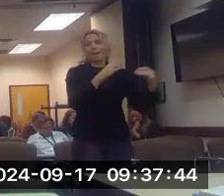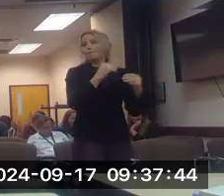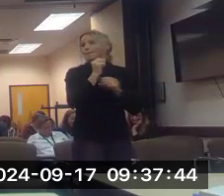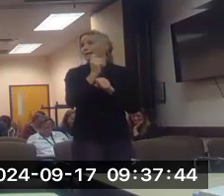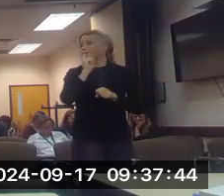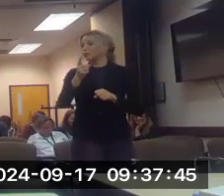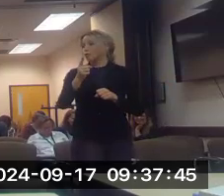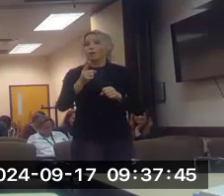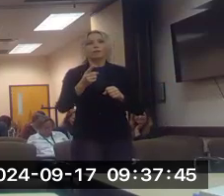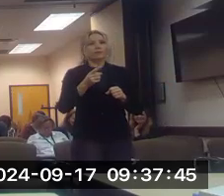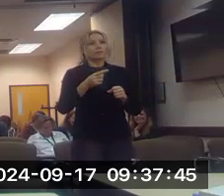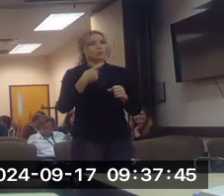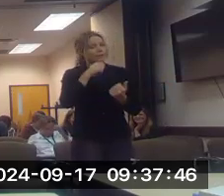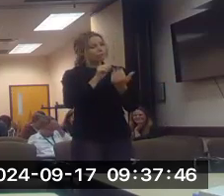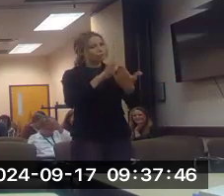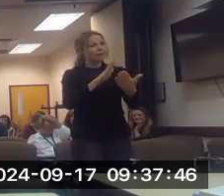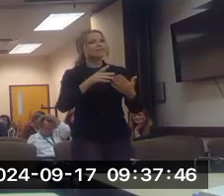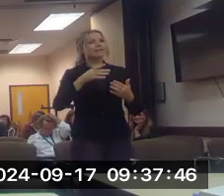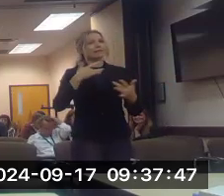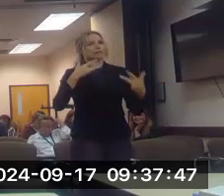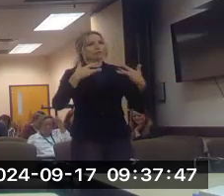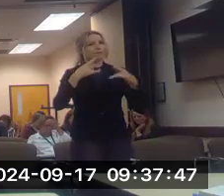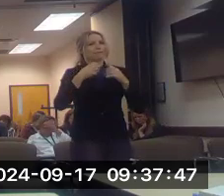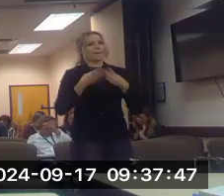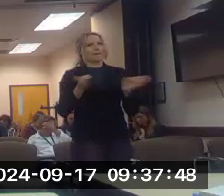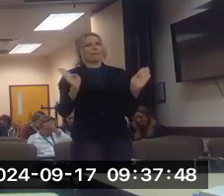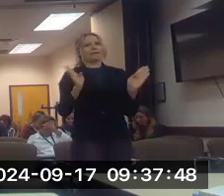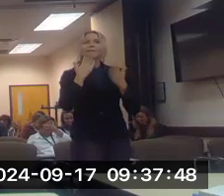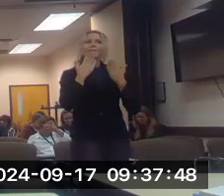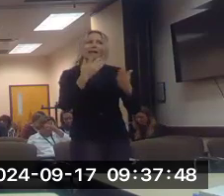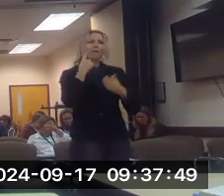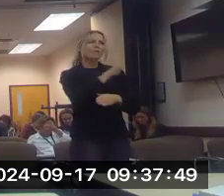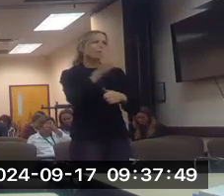Reginald Parson: again. Thank you for all the work you've done so far, and thank you for your time and consideration. Thank you.